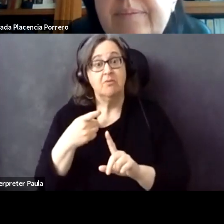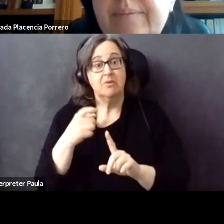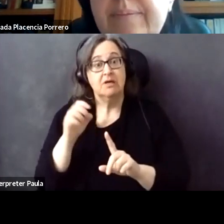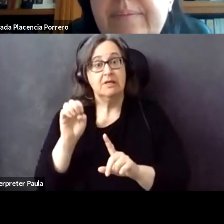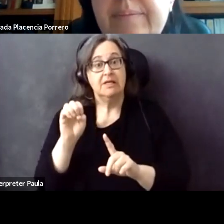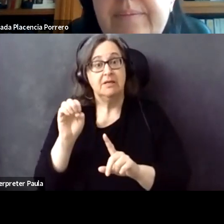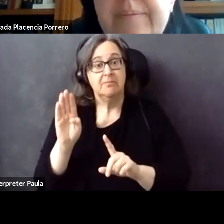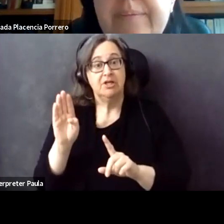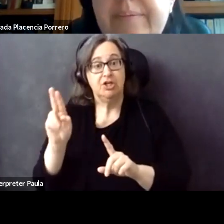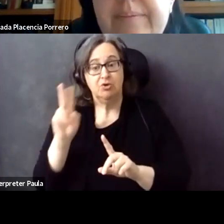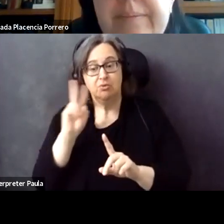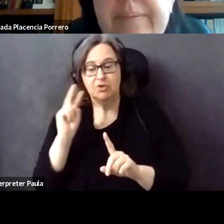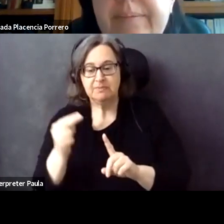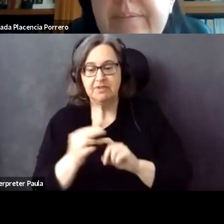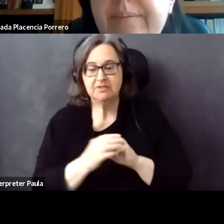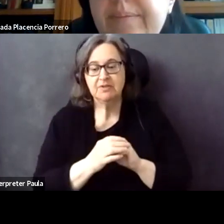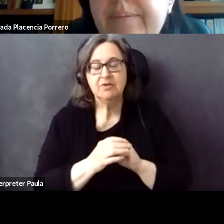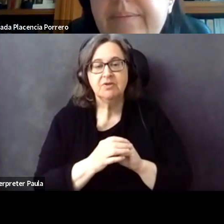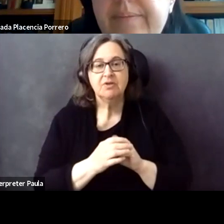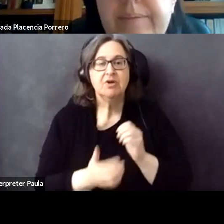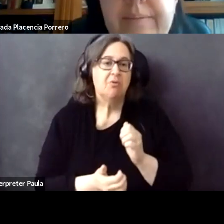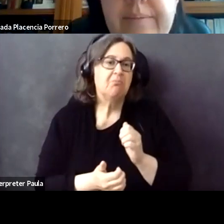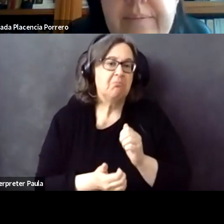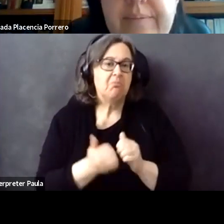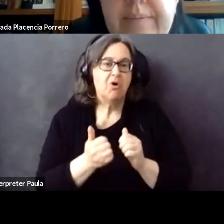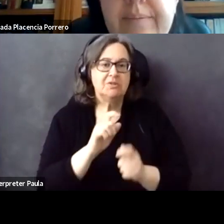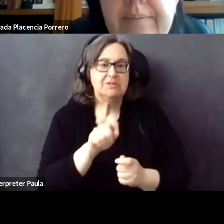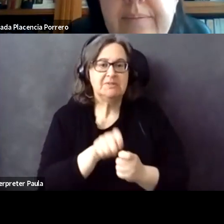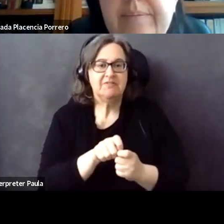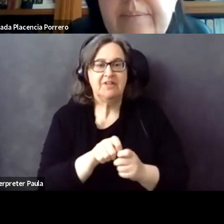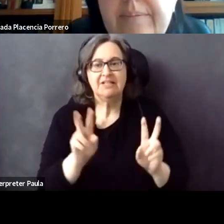but overall, the assessment is very, very positive